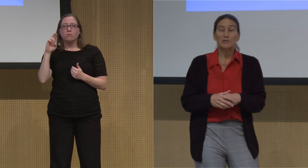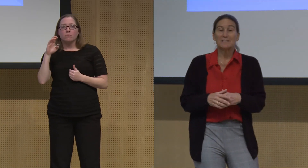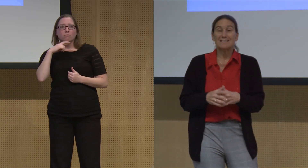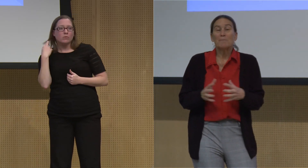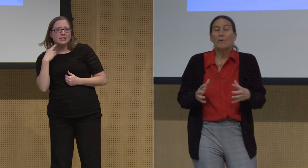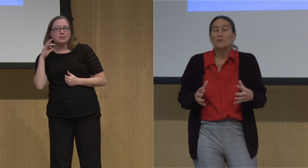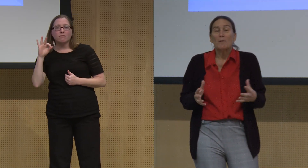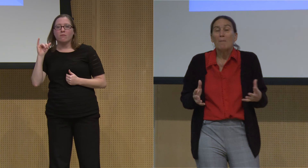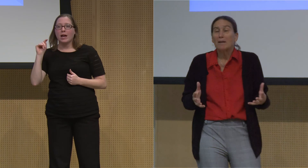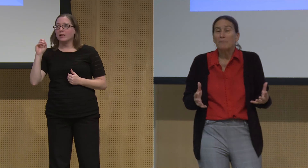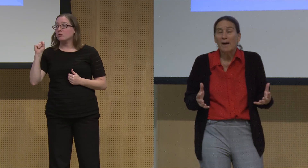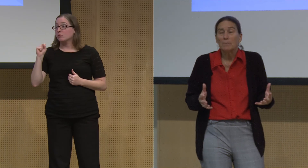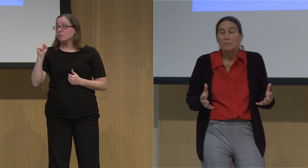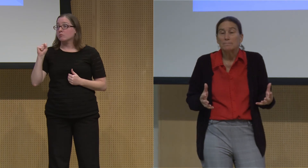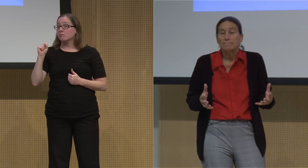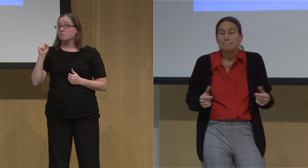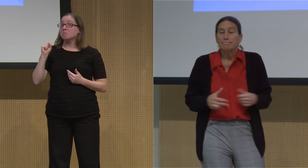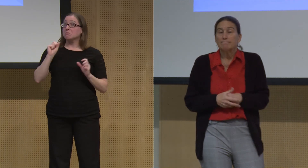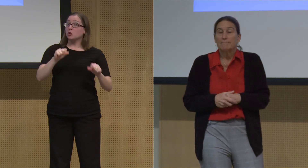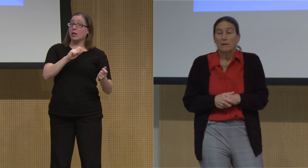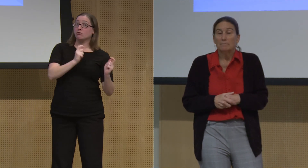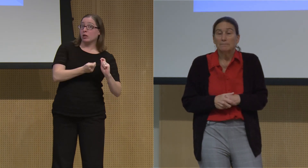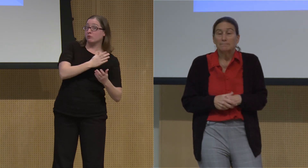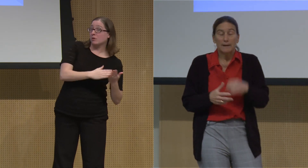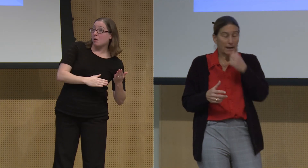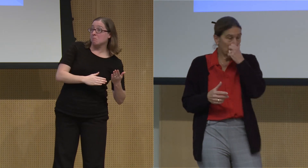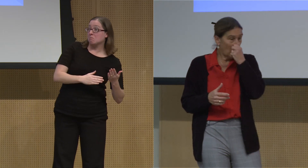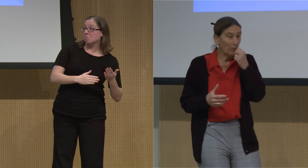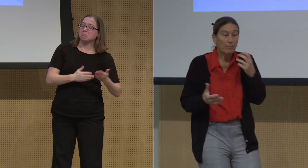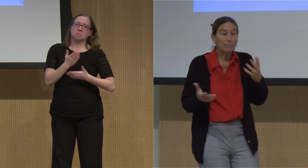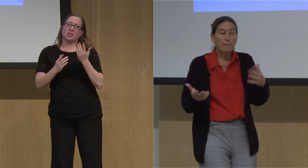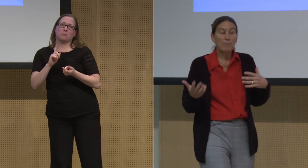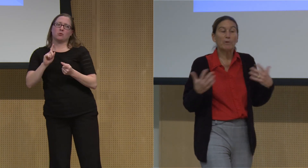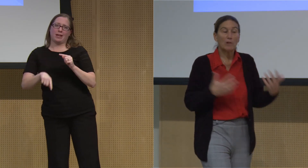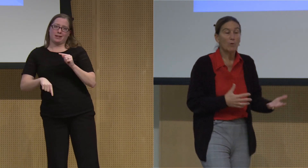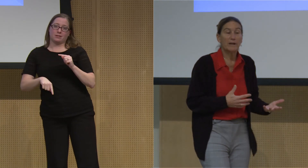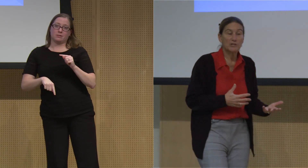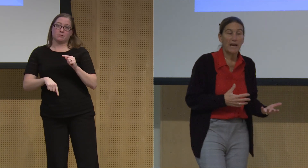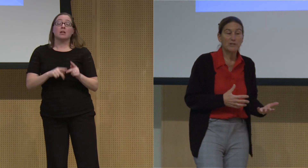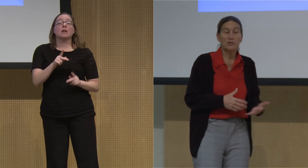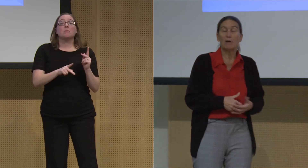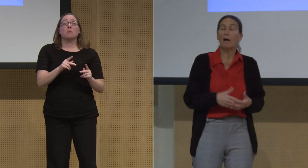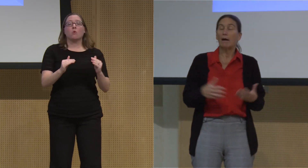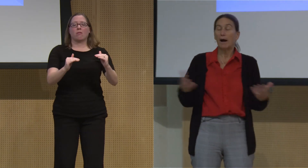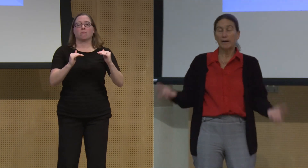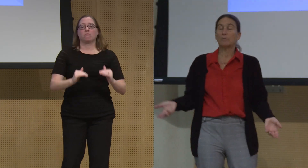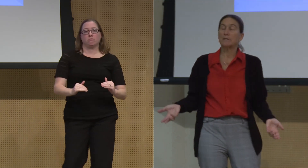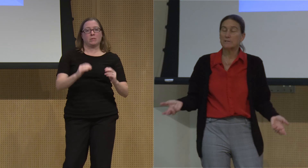SOME OF THOSE AREN'T MODIFIABLE, YOU KNOW? OH. PEOPLE WITH LOWER EDUCATION ARE AT HIGHER RISK